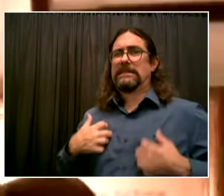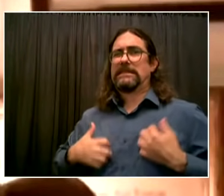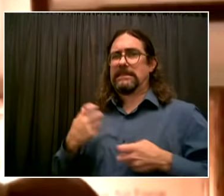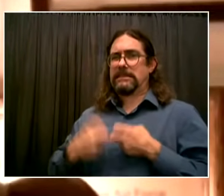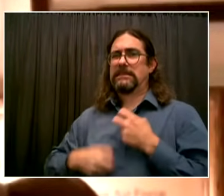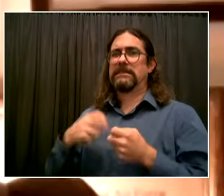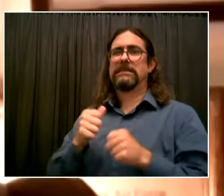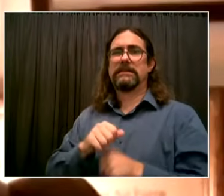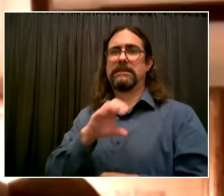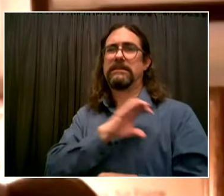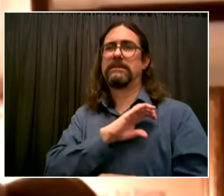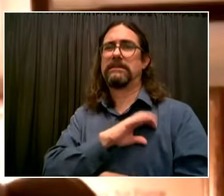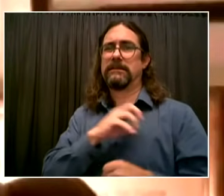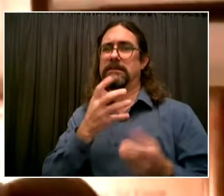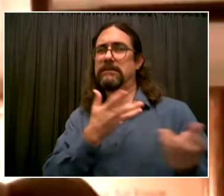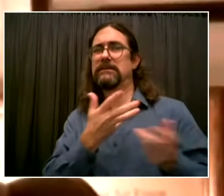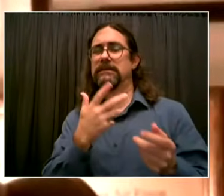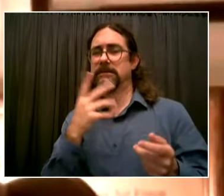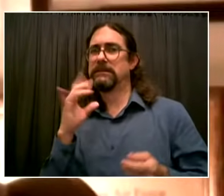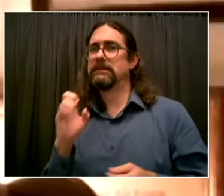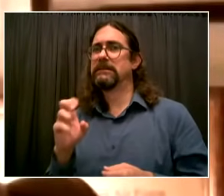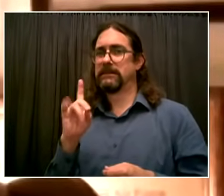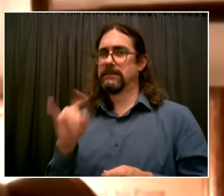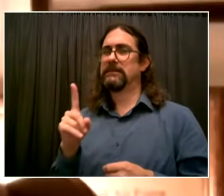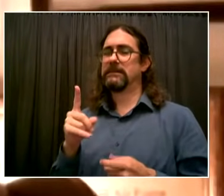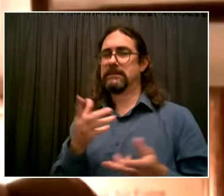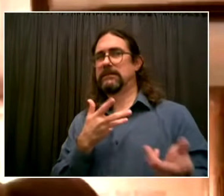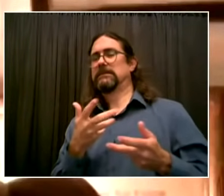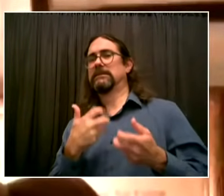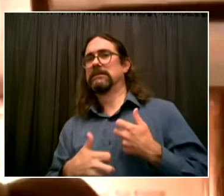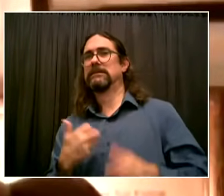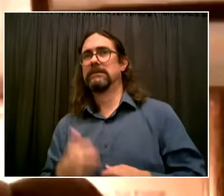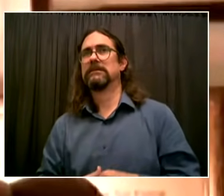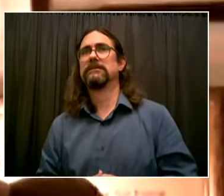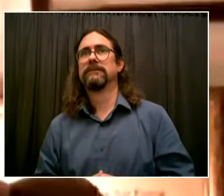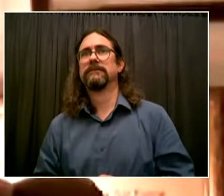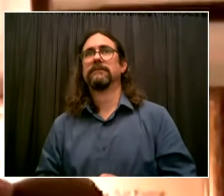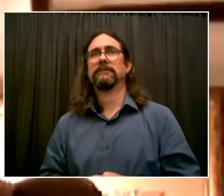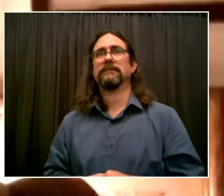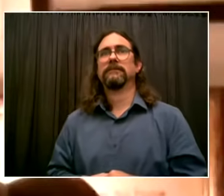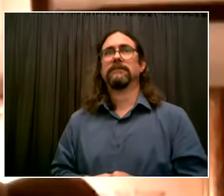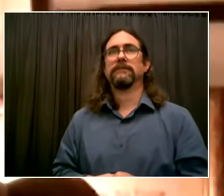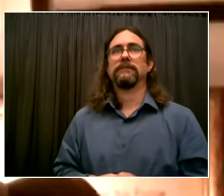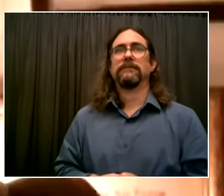OTHER AREAS. BUT NOW PEOPLE COMING OUT OF THE PRECINCT HAPPY, SOMETIMES I